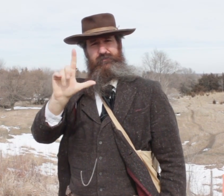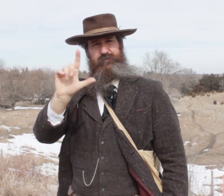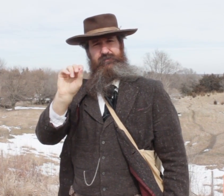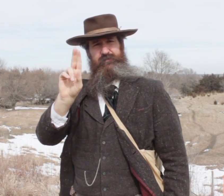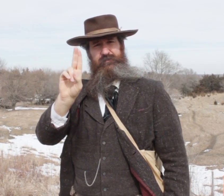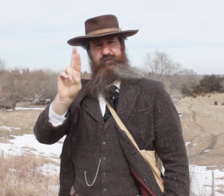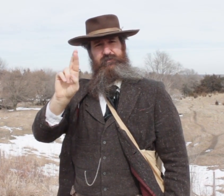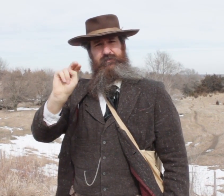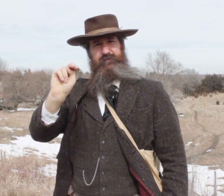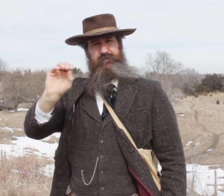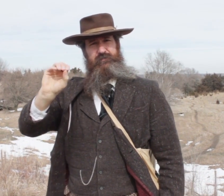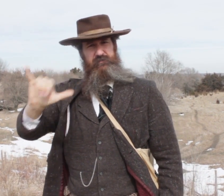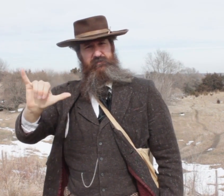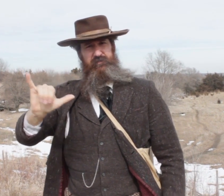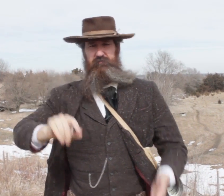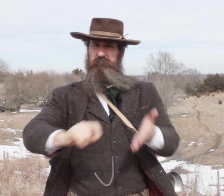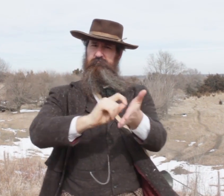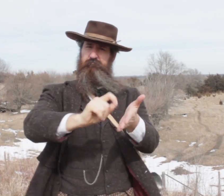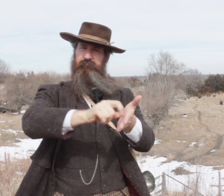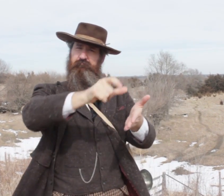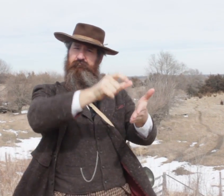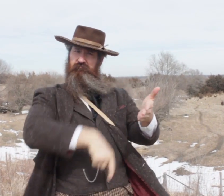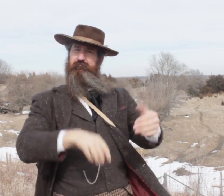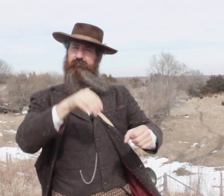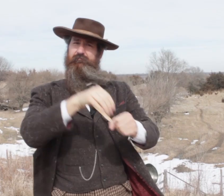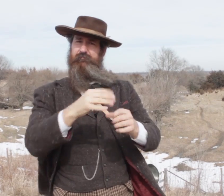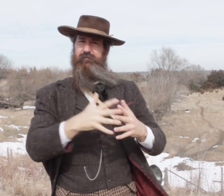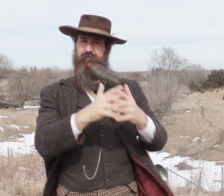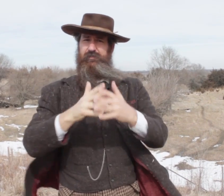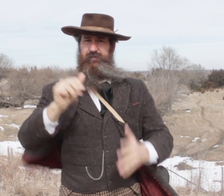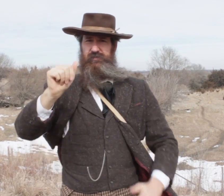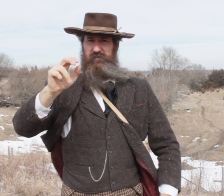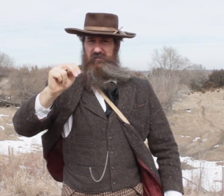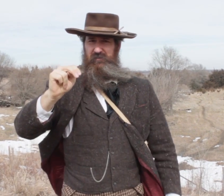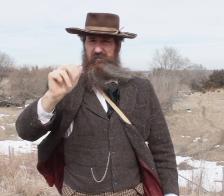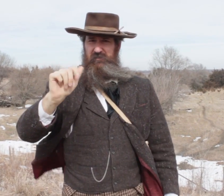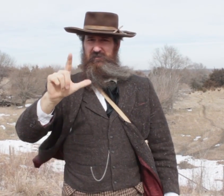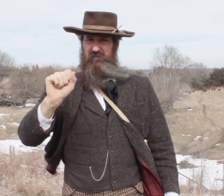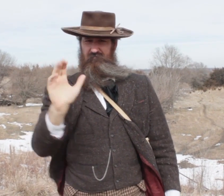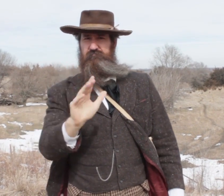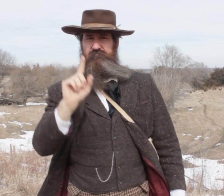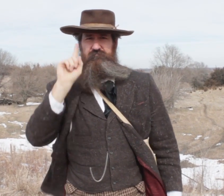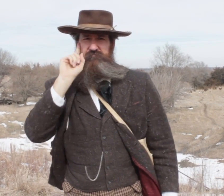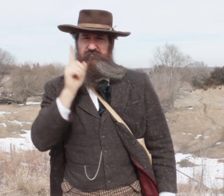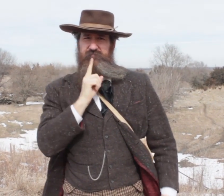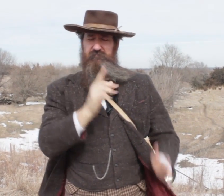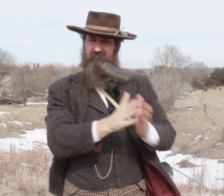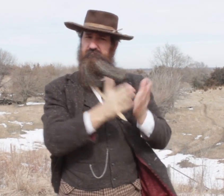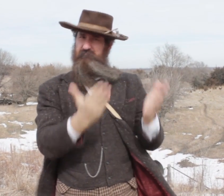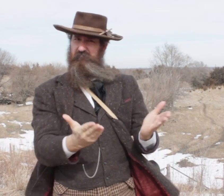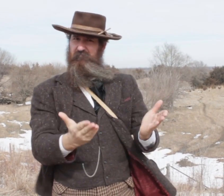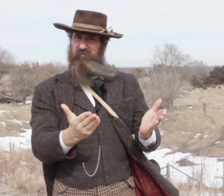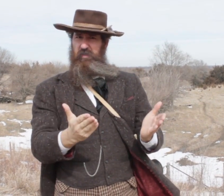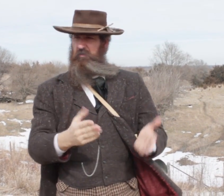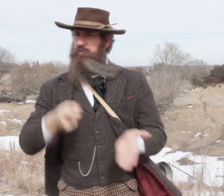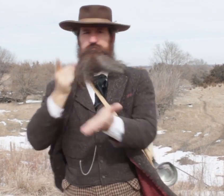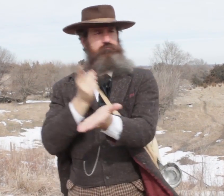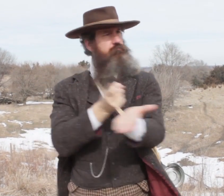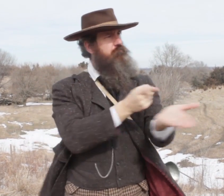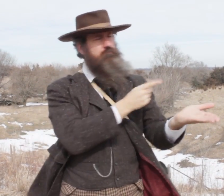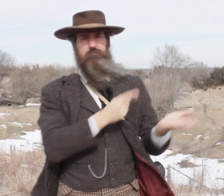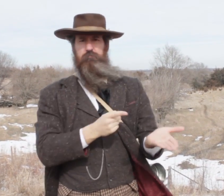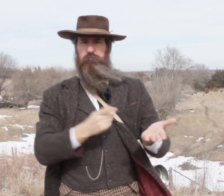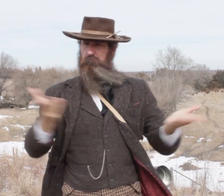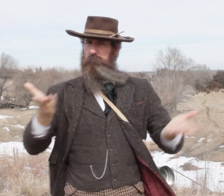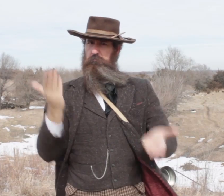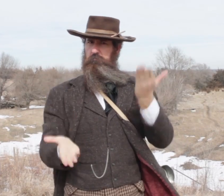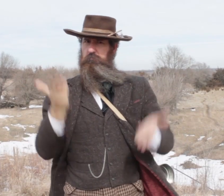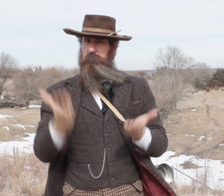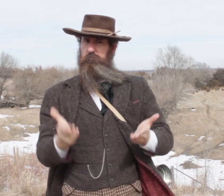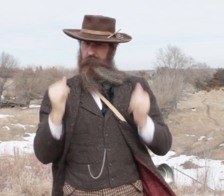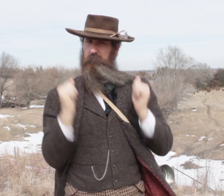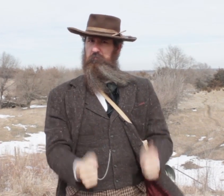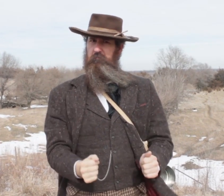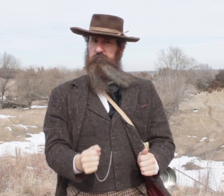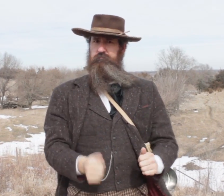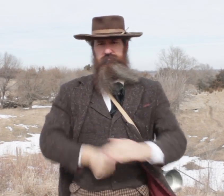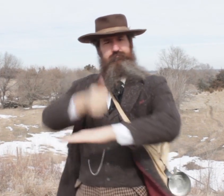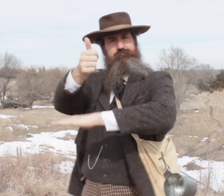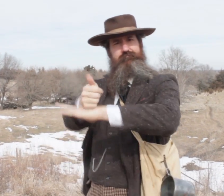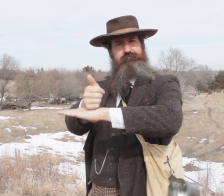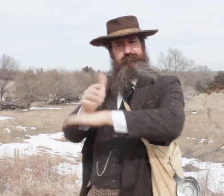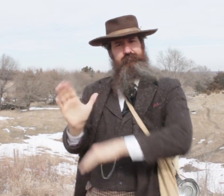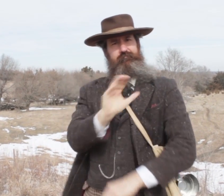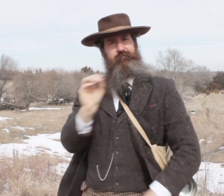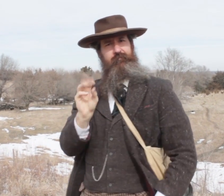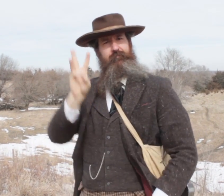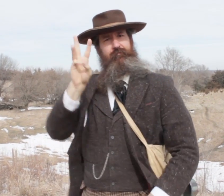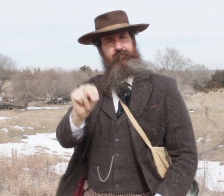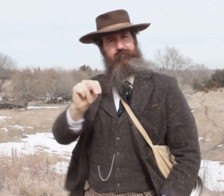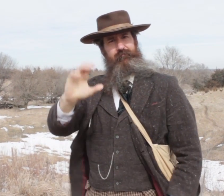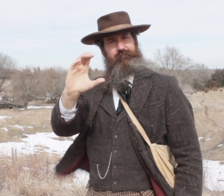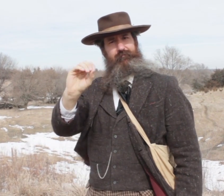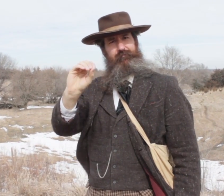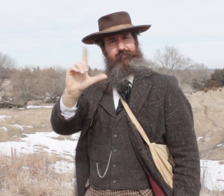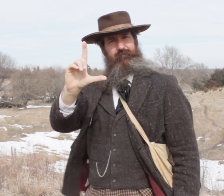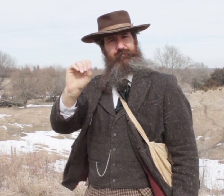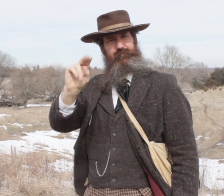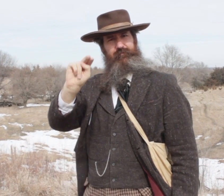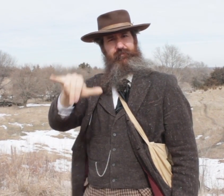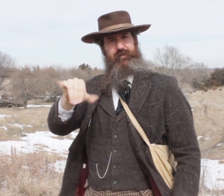John J. Flournoy, he argued that perhaps deaf and hard of hearing people could establish their own colony in